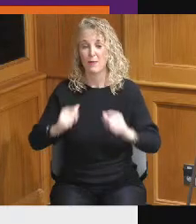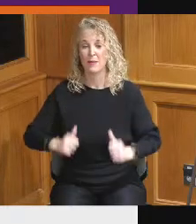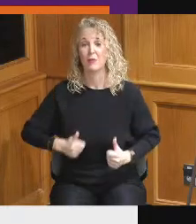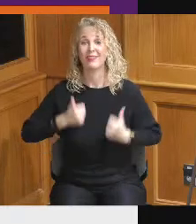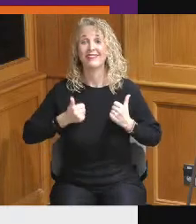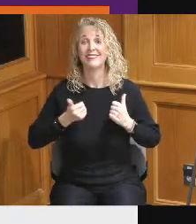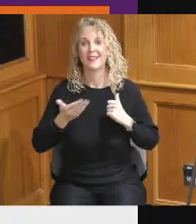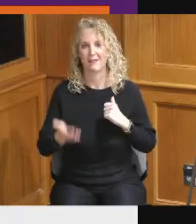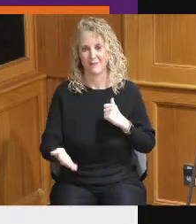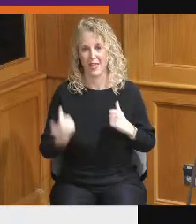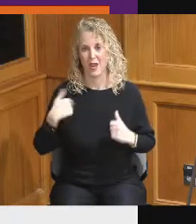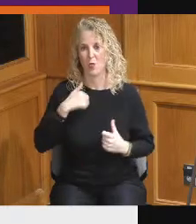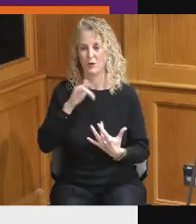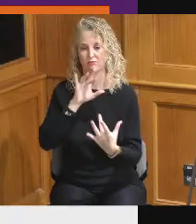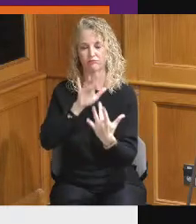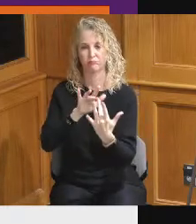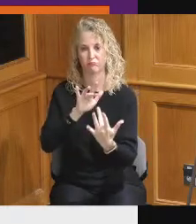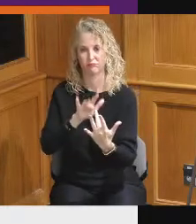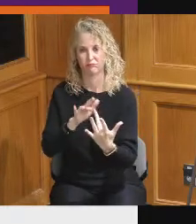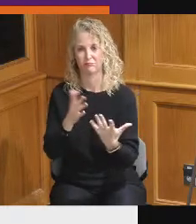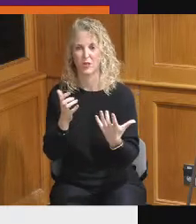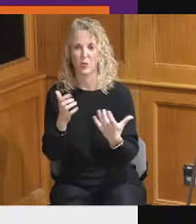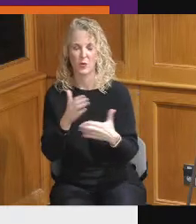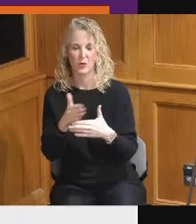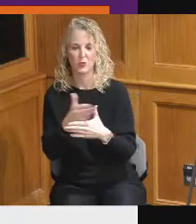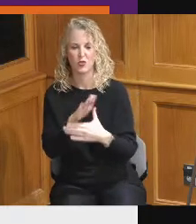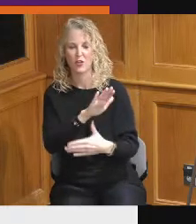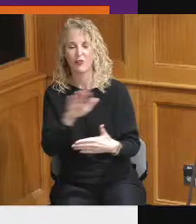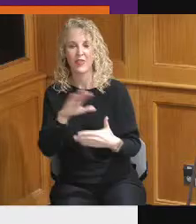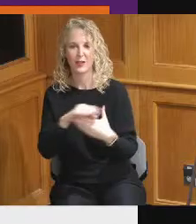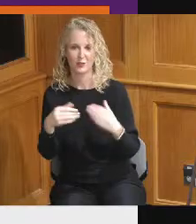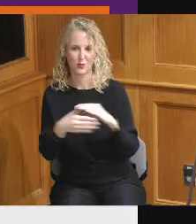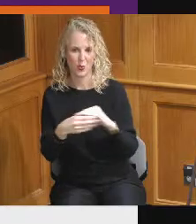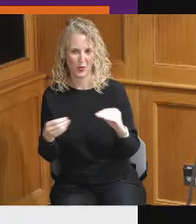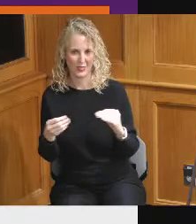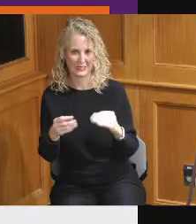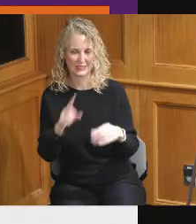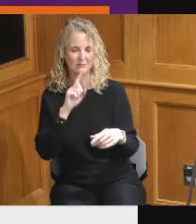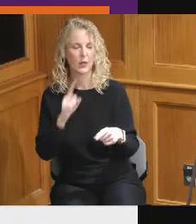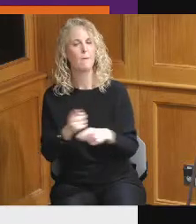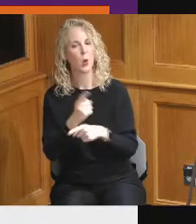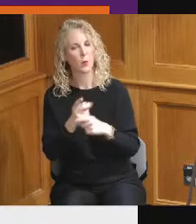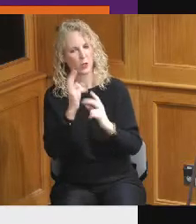and figuring out the right way appropriate way to tell their stories but these are some quotes